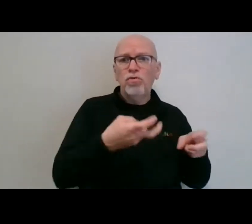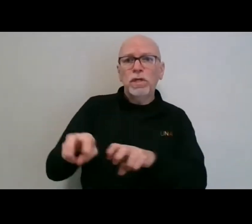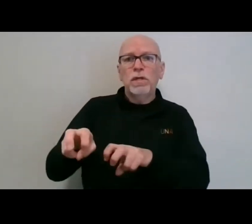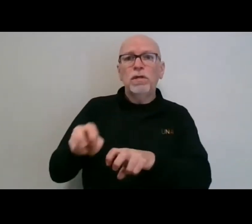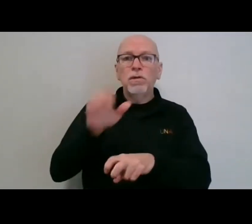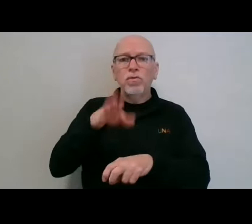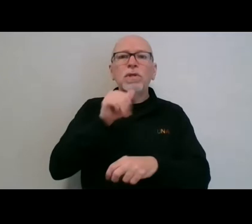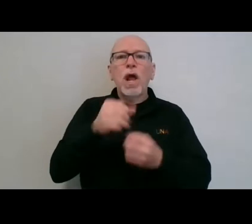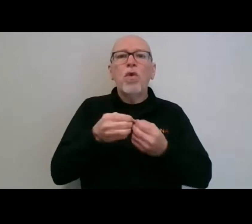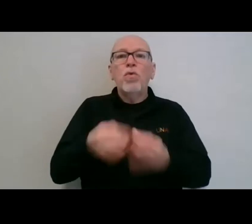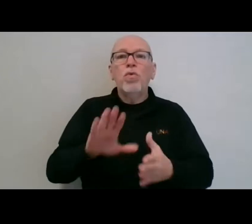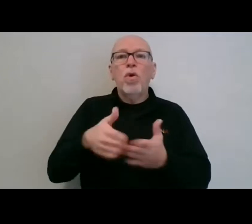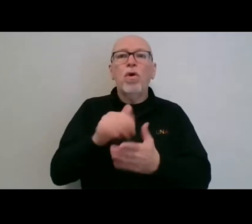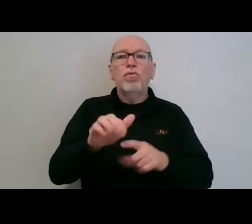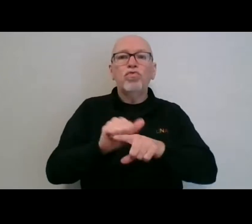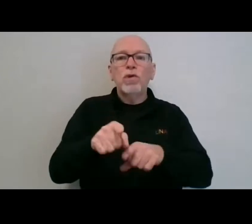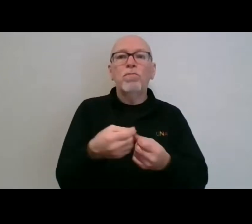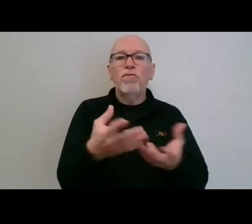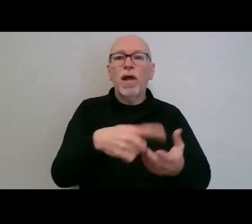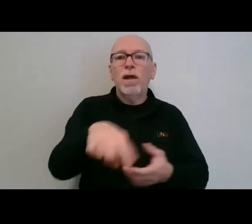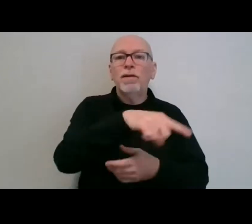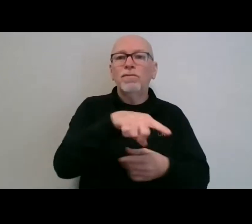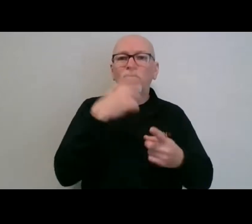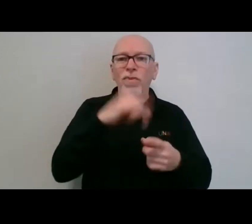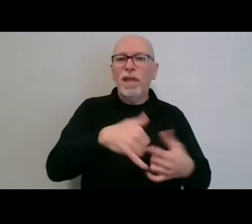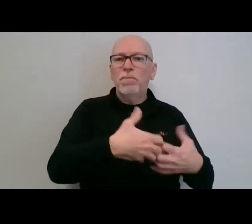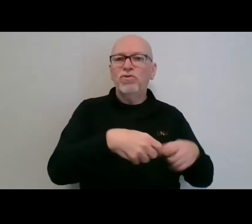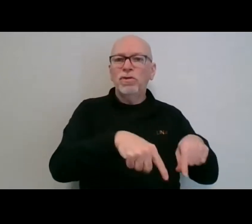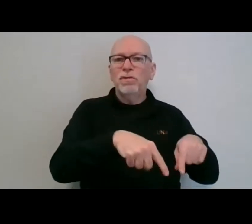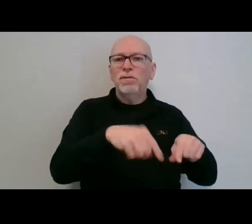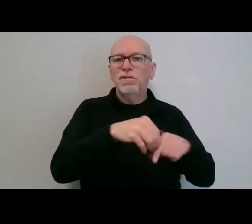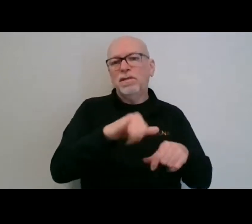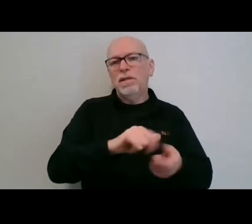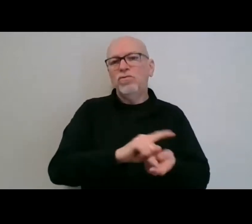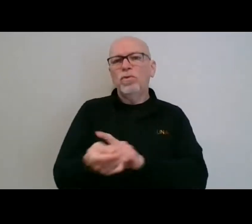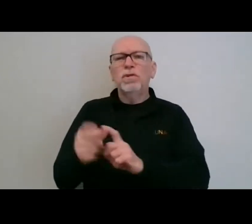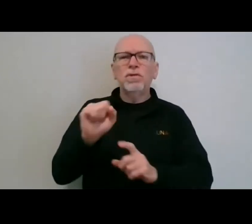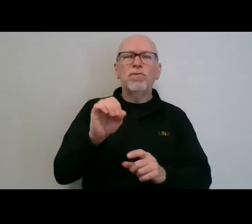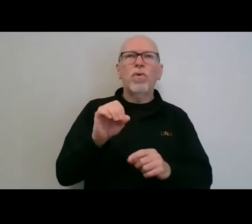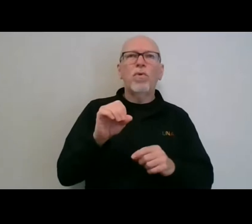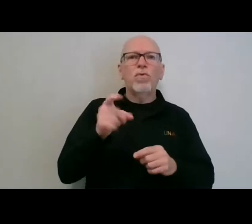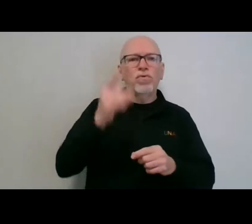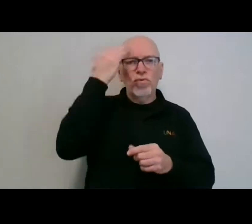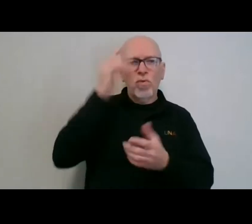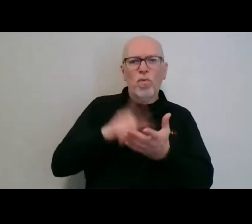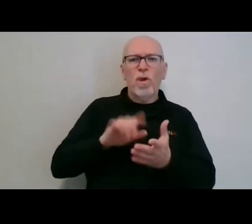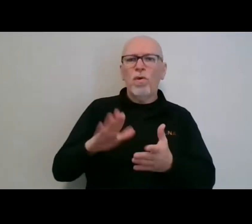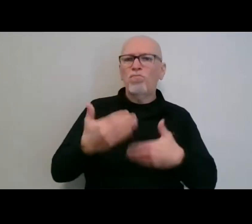all of the training that you've provided to that machine in that switch. So knowing what does this process look like